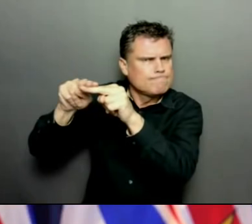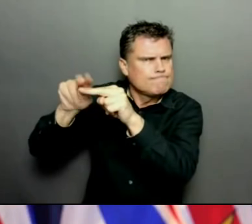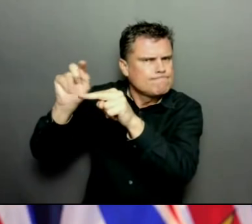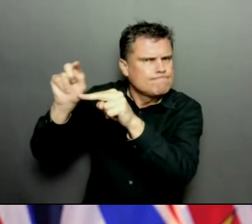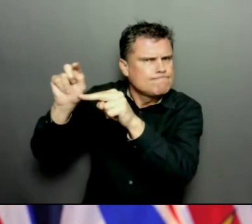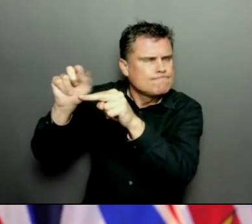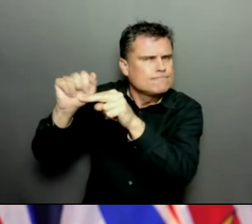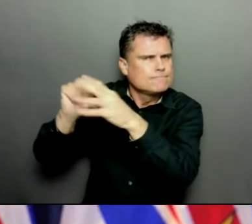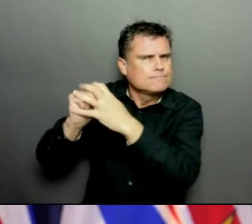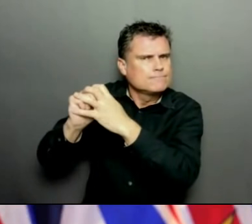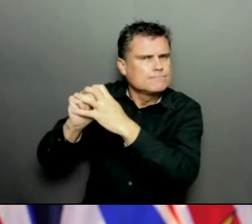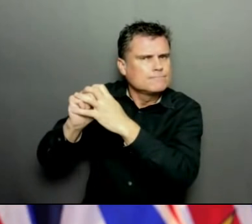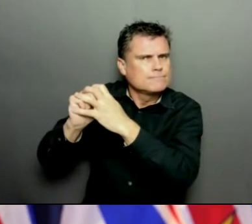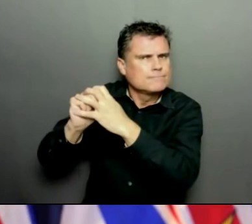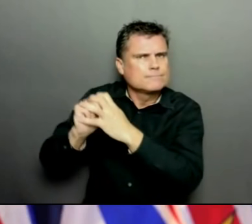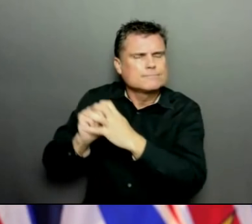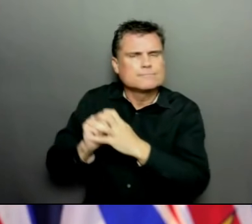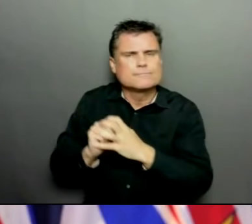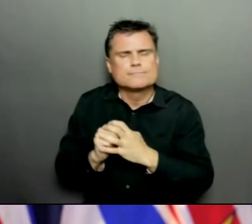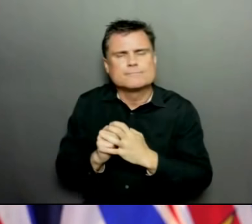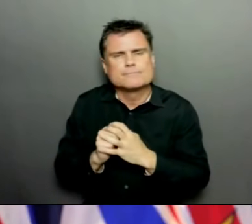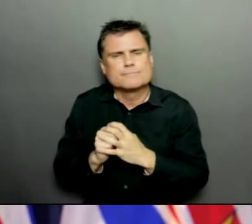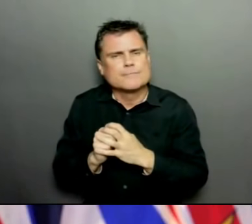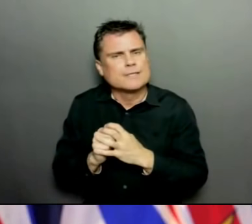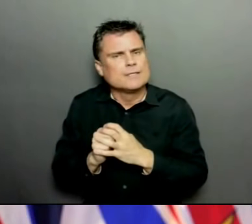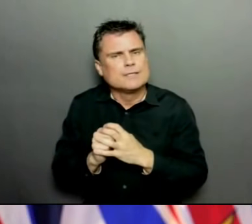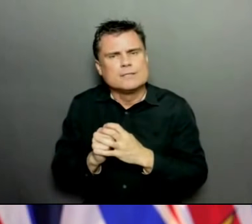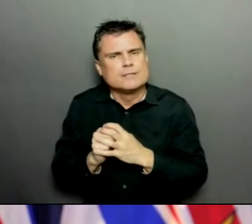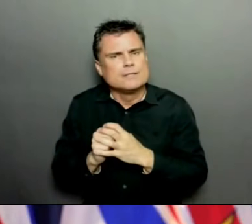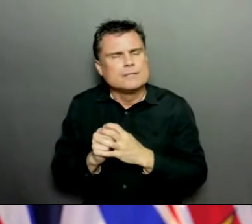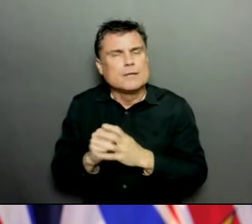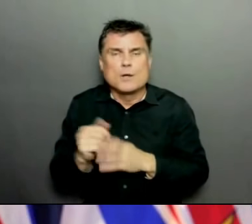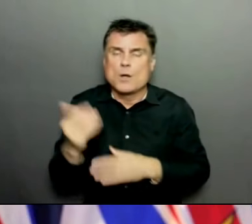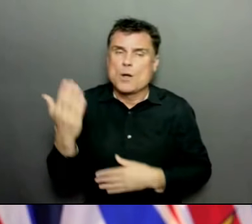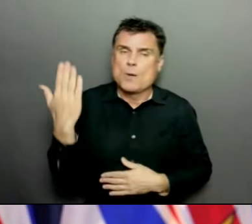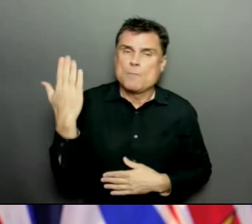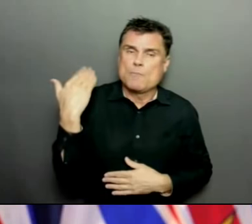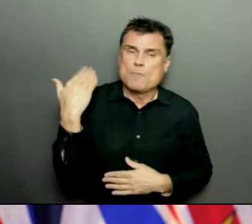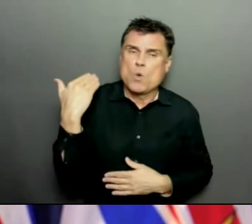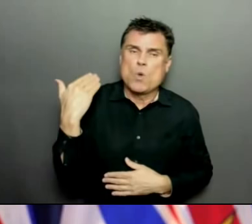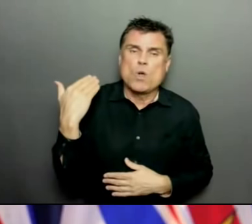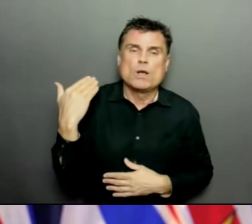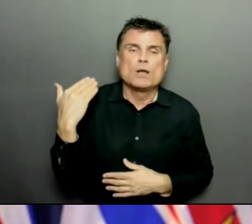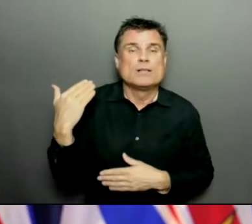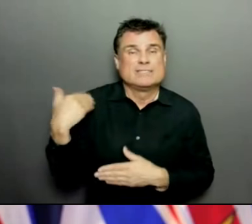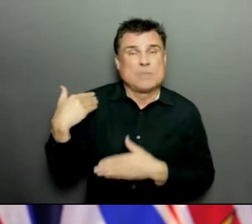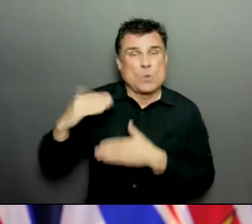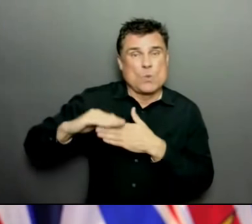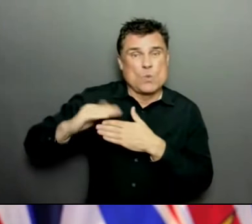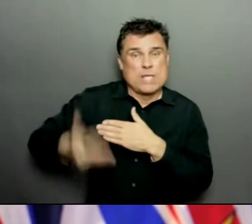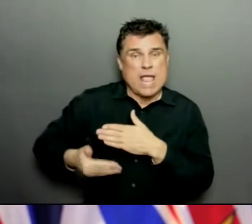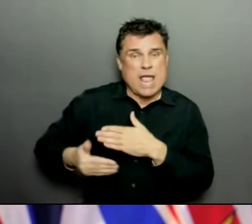I think before this weekend, we only had 8 people passed away in the entire pandemic and Interior health.